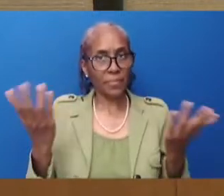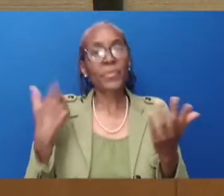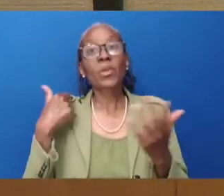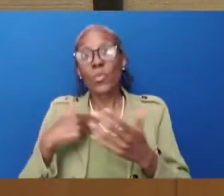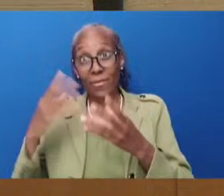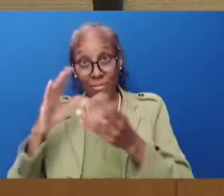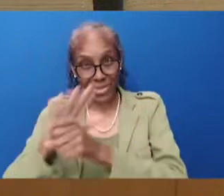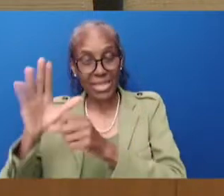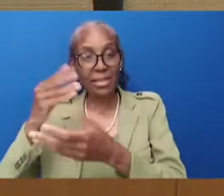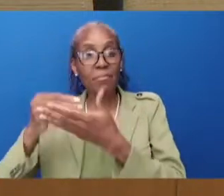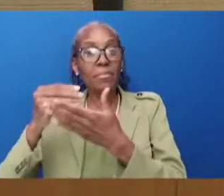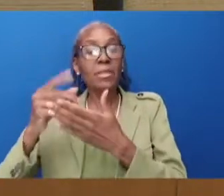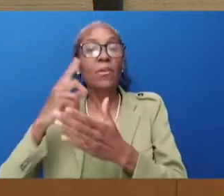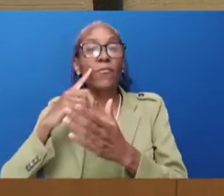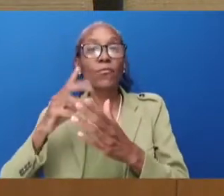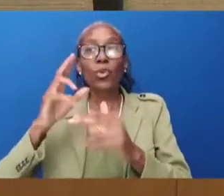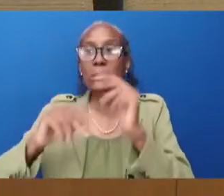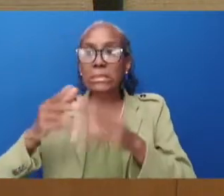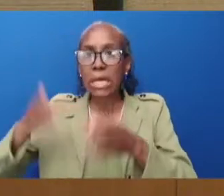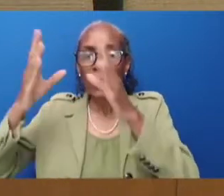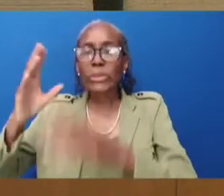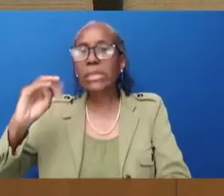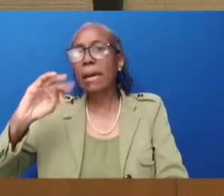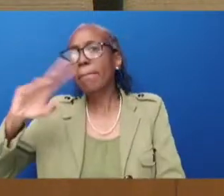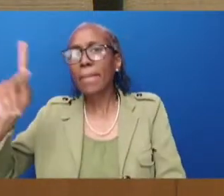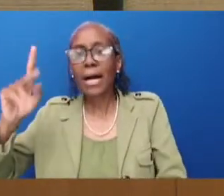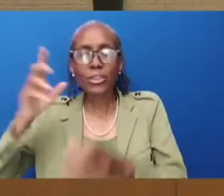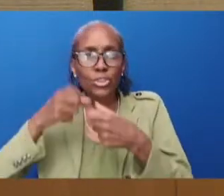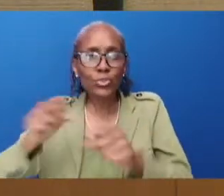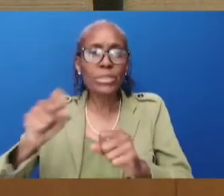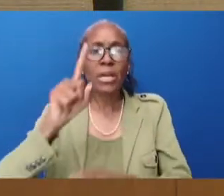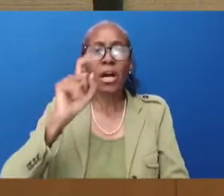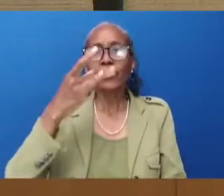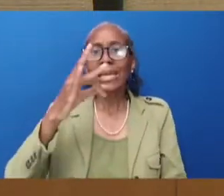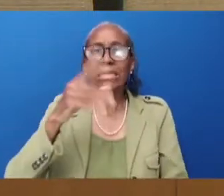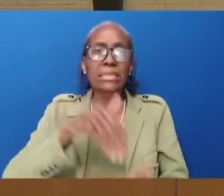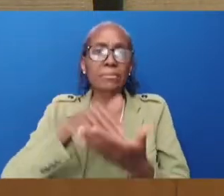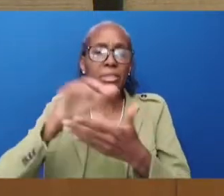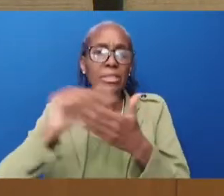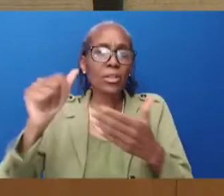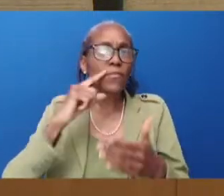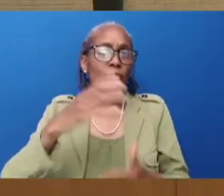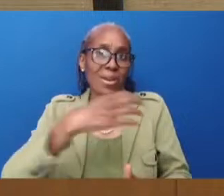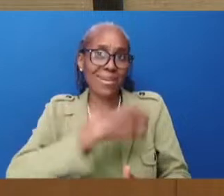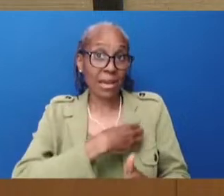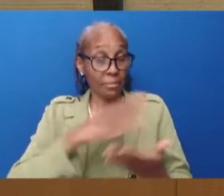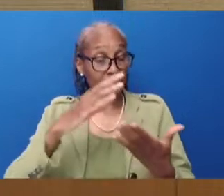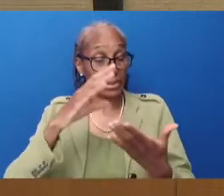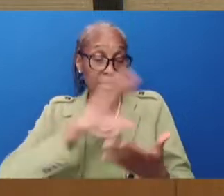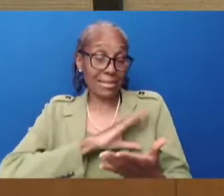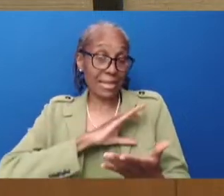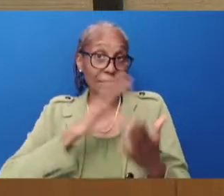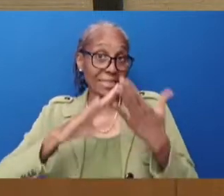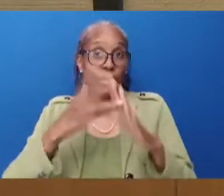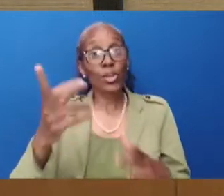KEEPING KIDS OUT OF TROUBLE, BUT